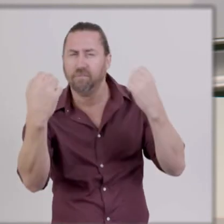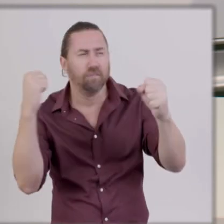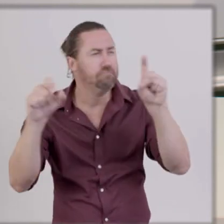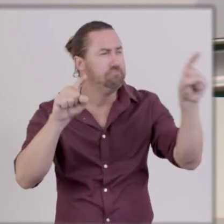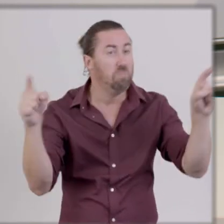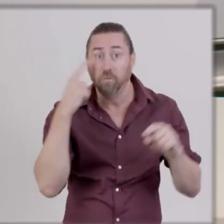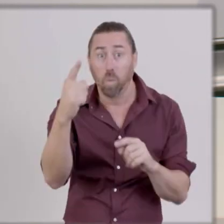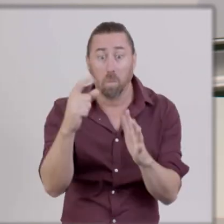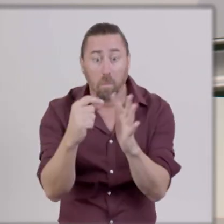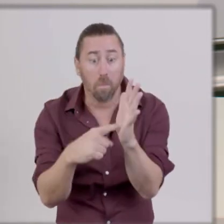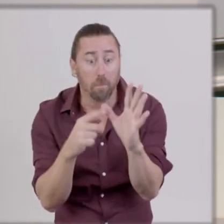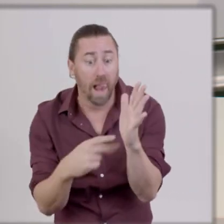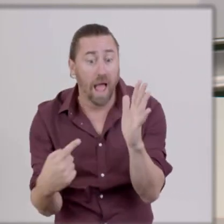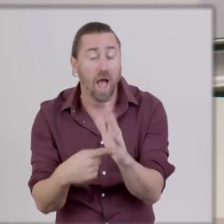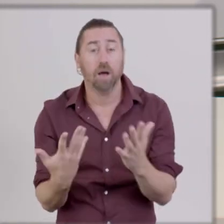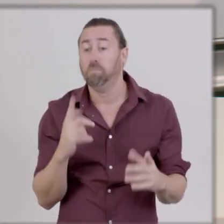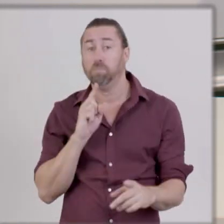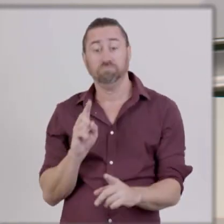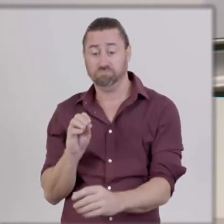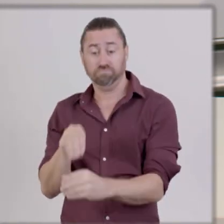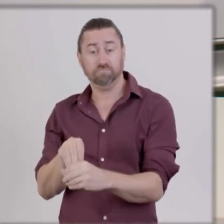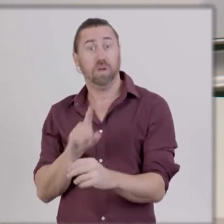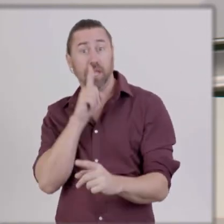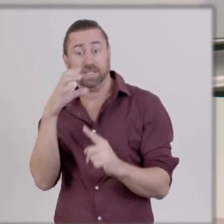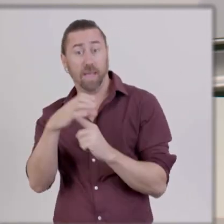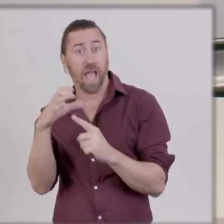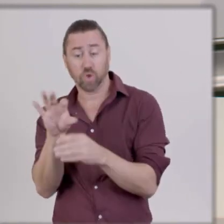You could observe the lifecycle of a plant by planting a tomato seed,